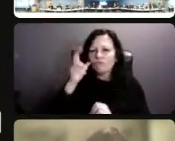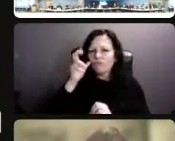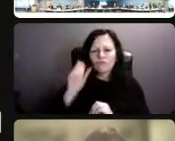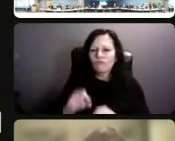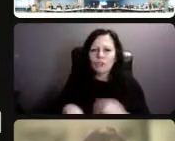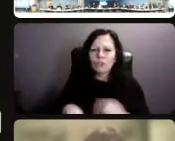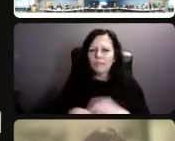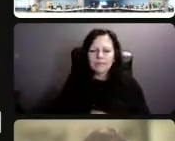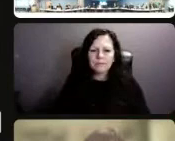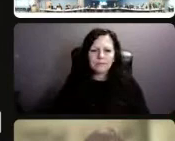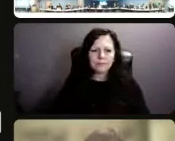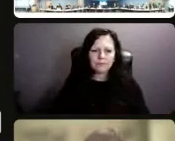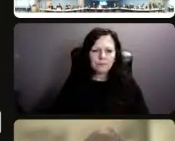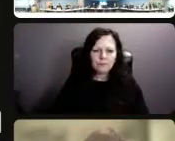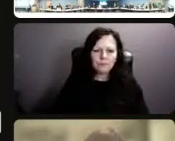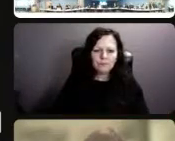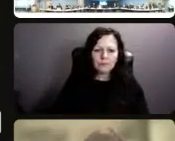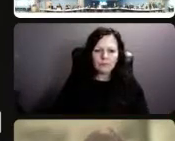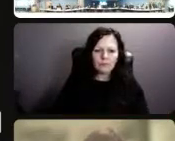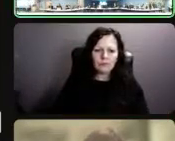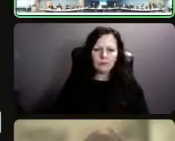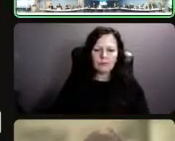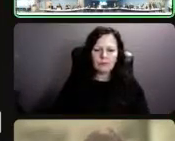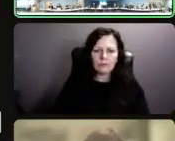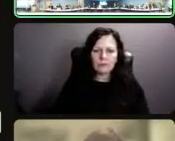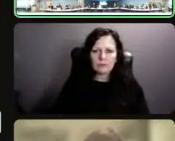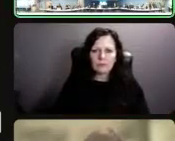THINK SO.